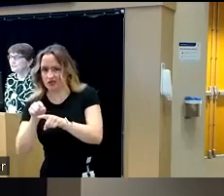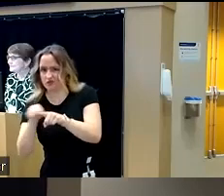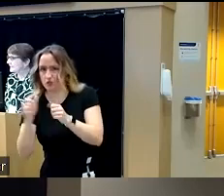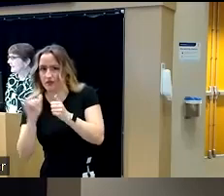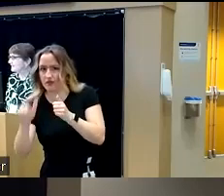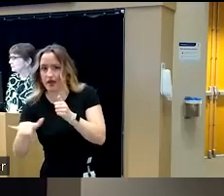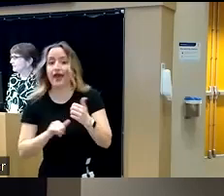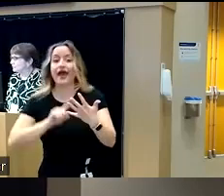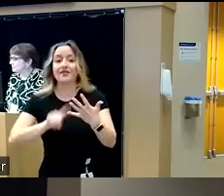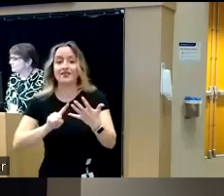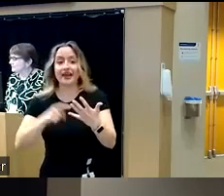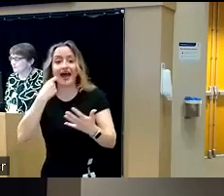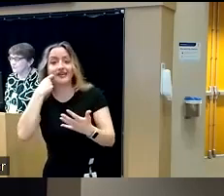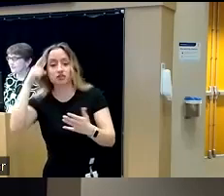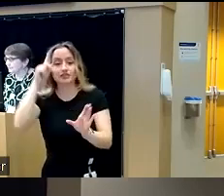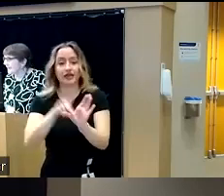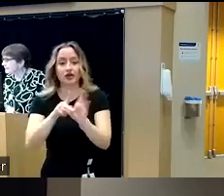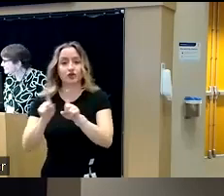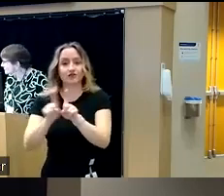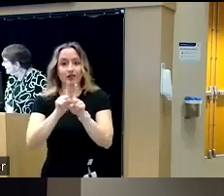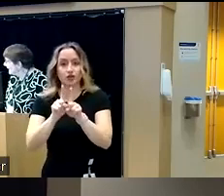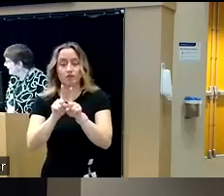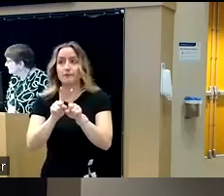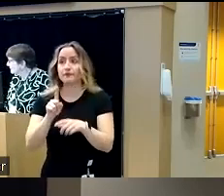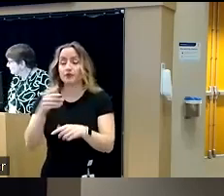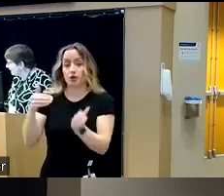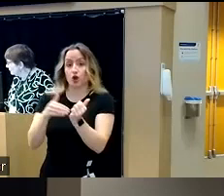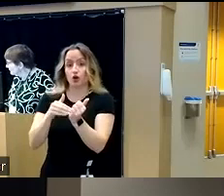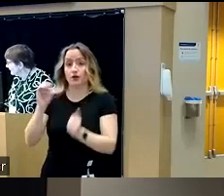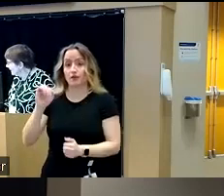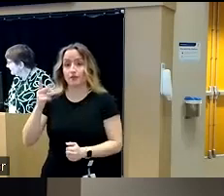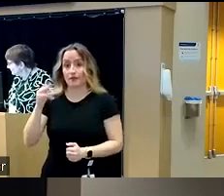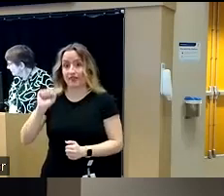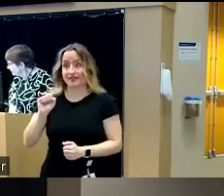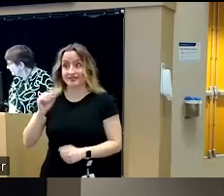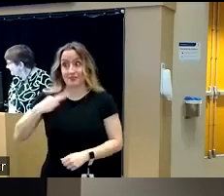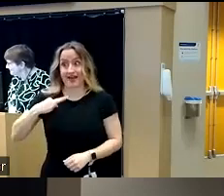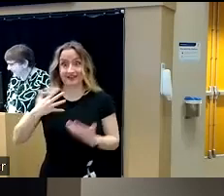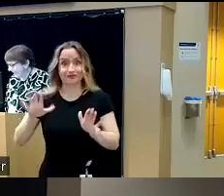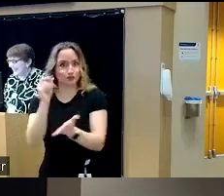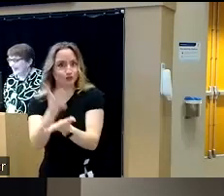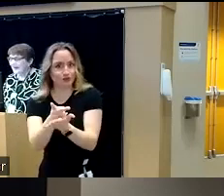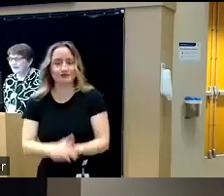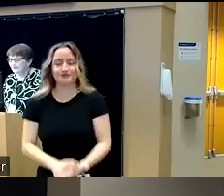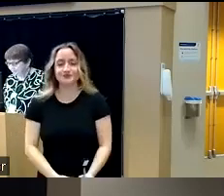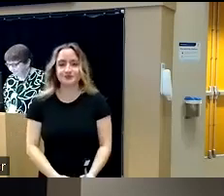addiction Psychiatry fellowship with which Dr Mathis has applied for and gotten approved um